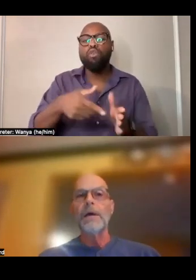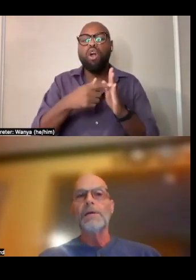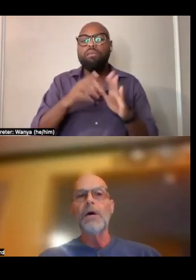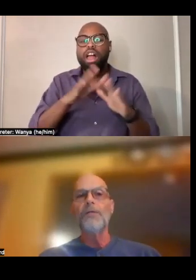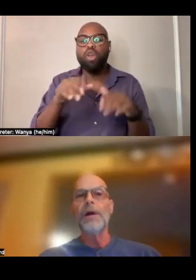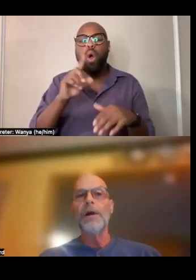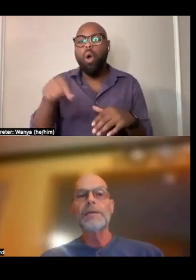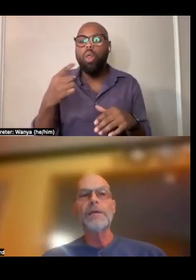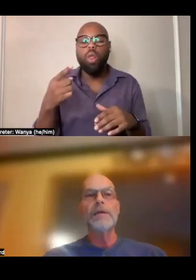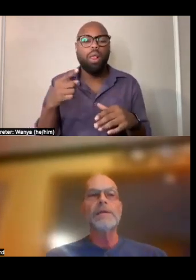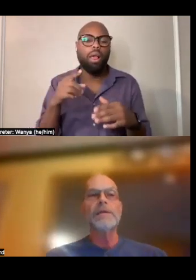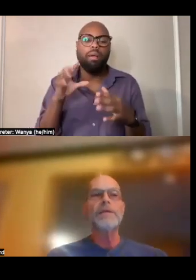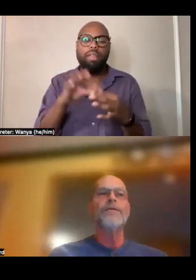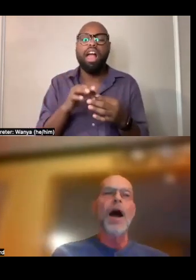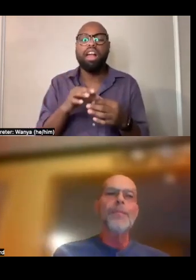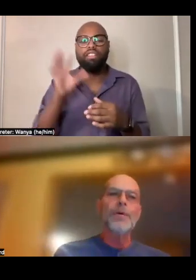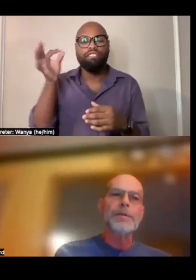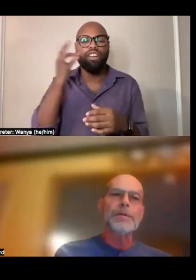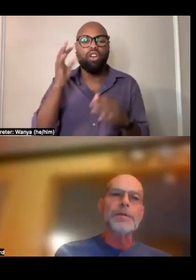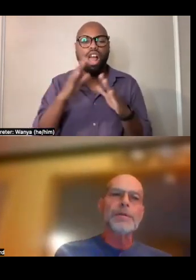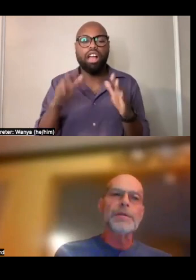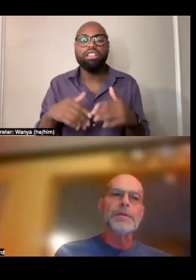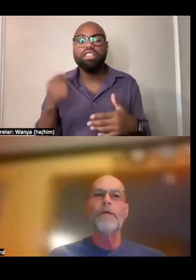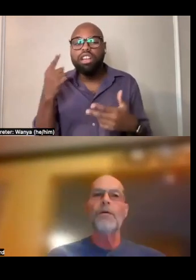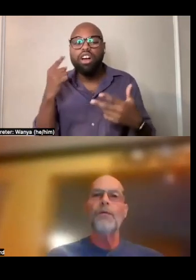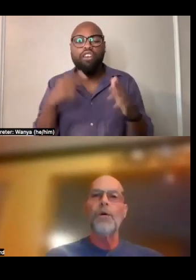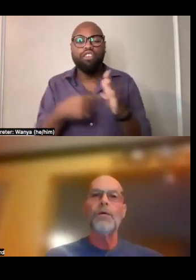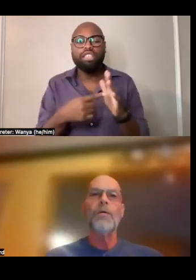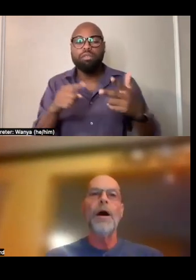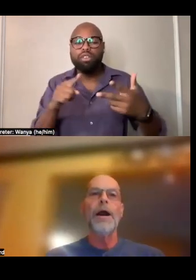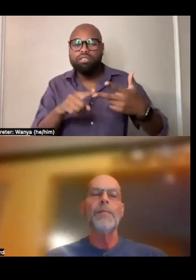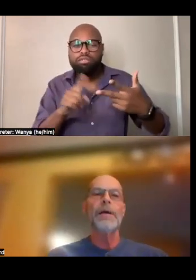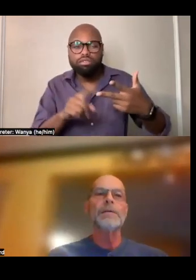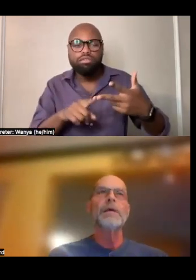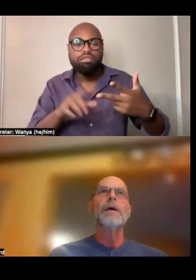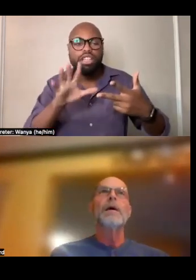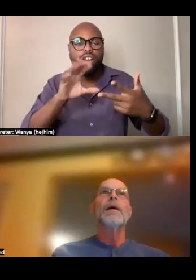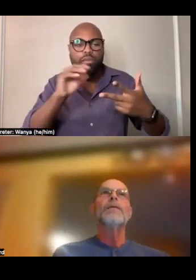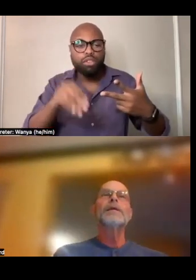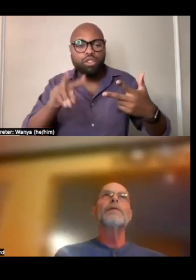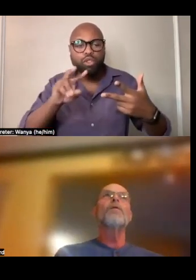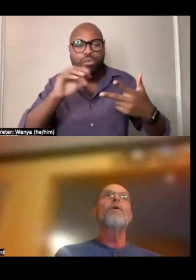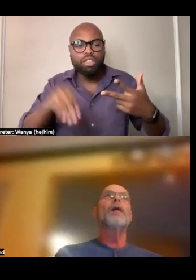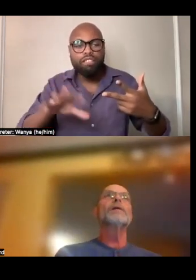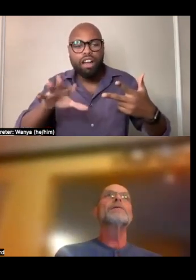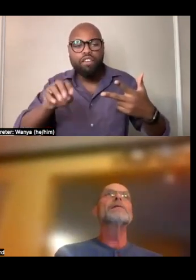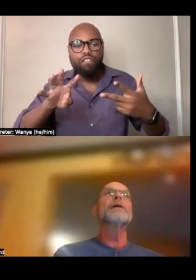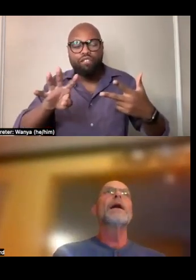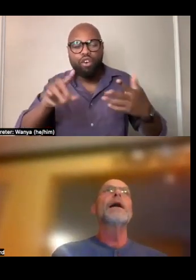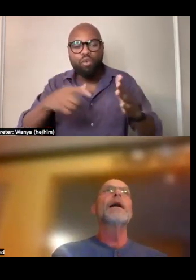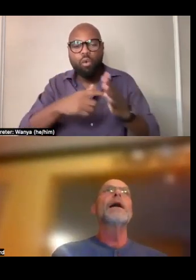So for instance, the 5%, 2% 504 requirements, these are requirements that say,